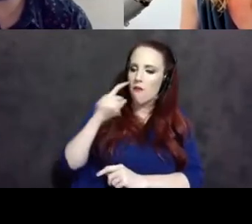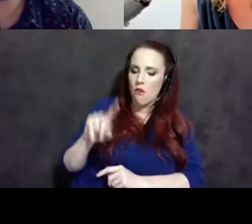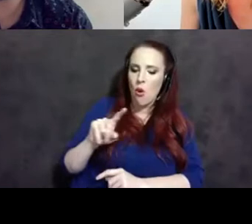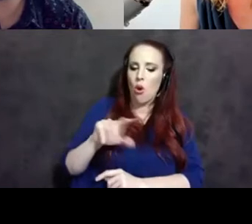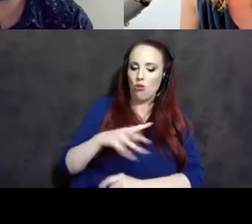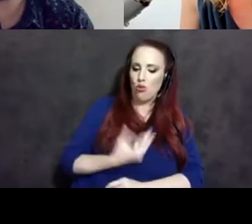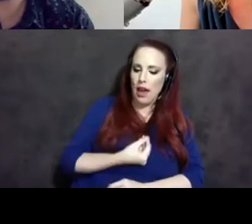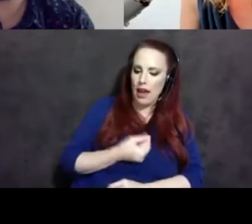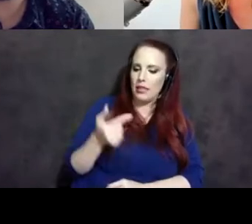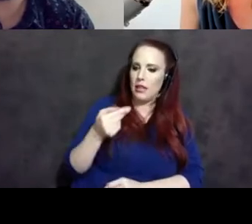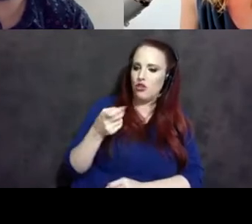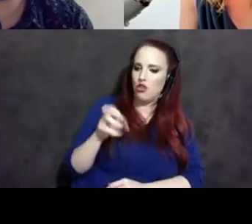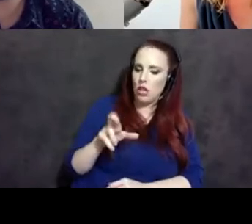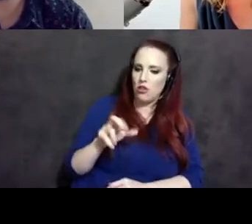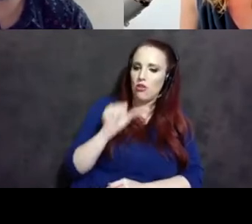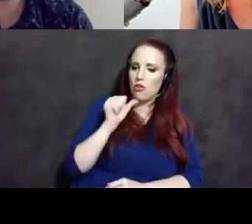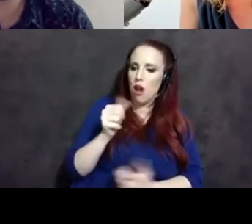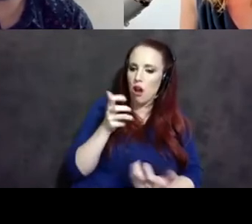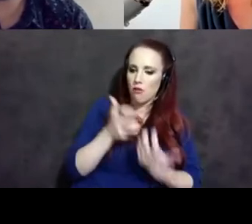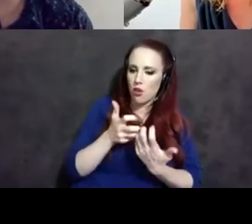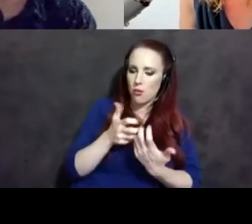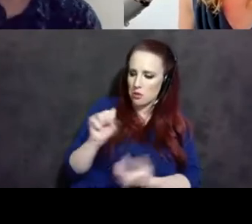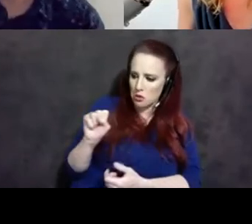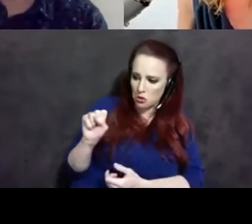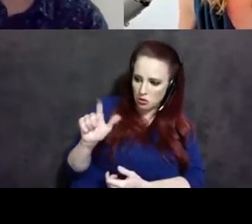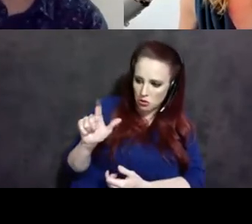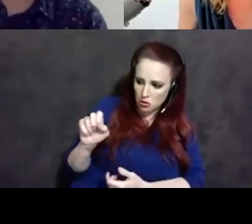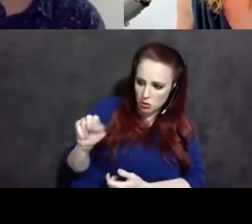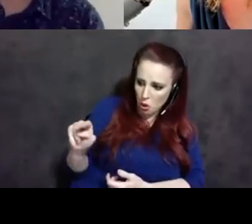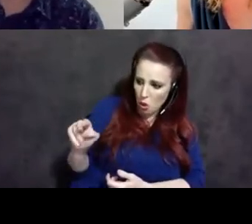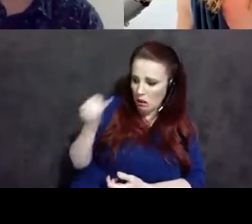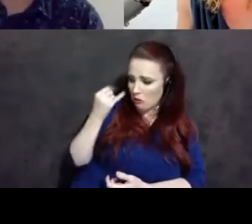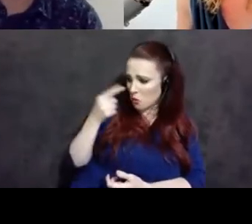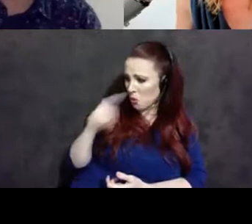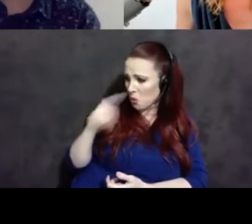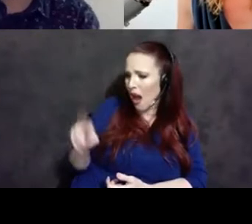I know you have ideas and thoughts here.